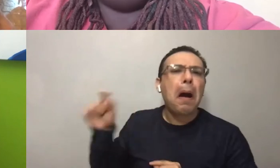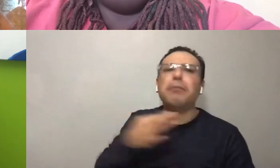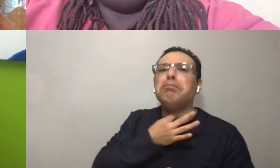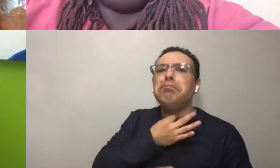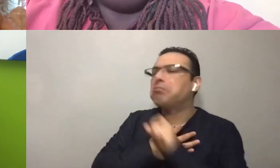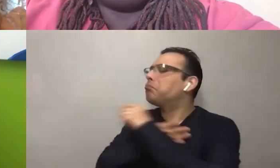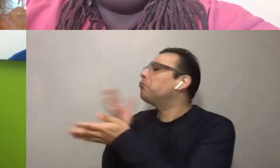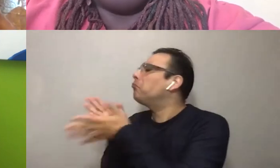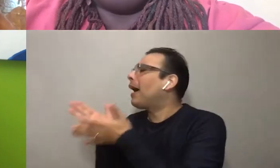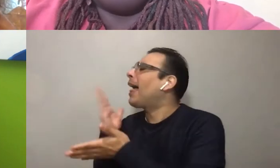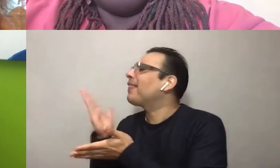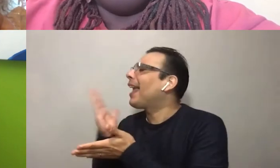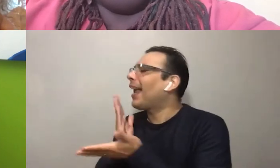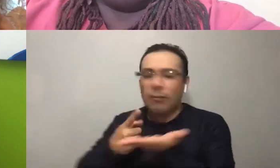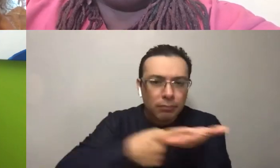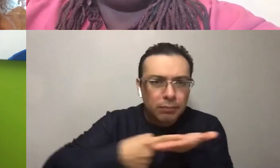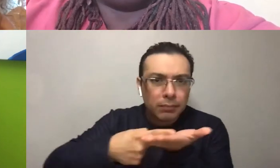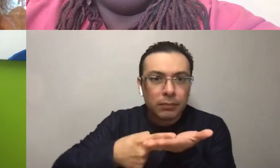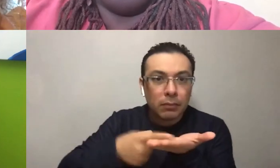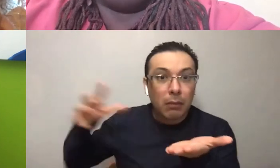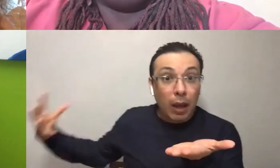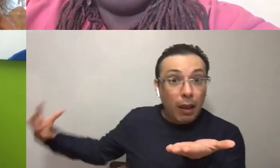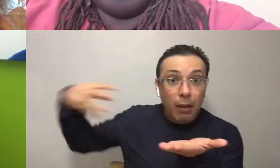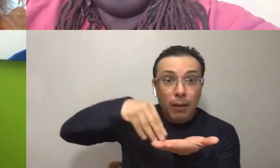that there are groups that help disabled people run for office,